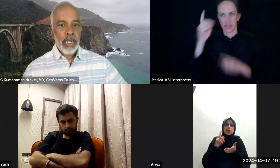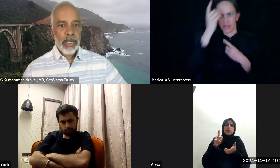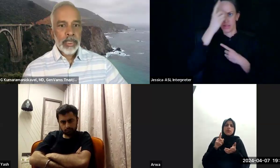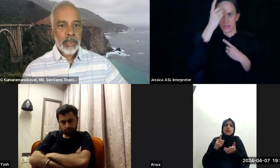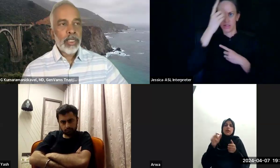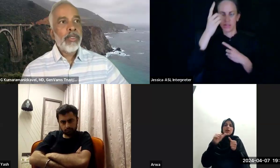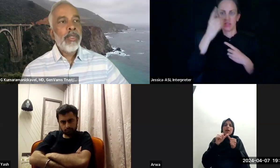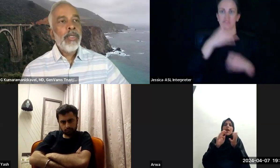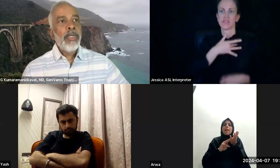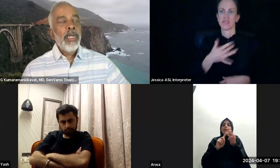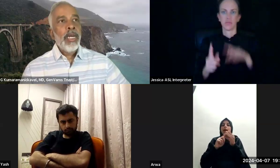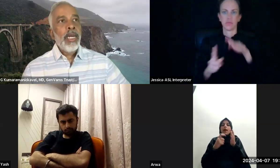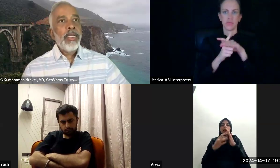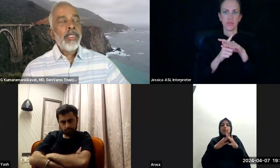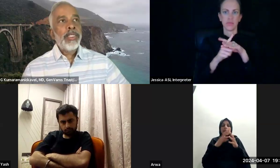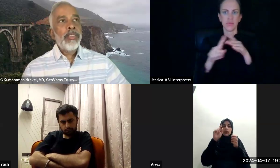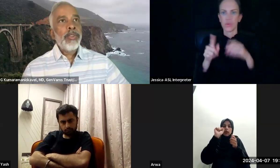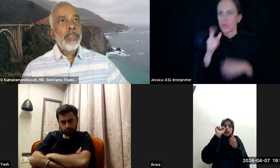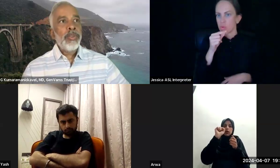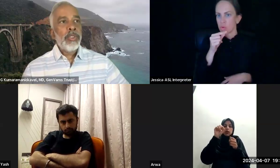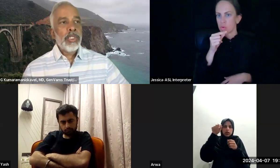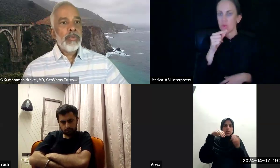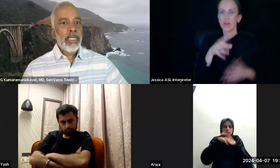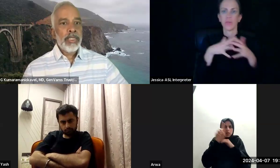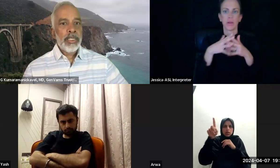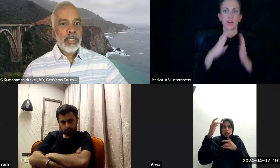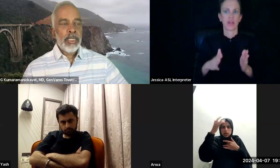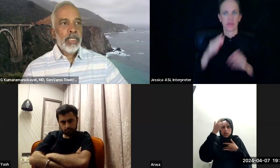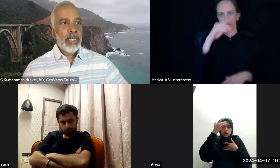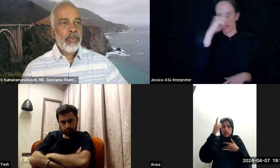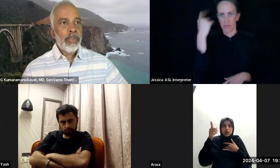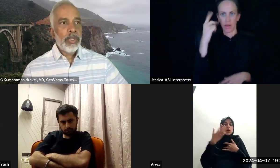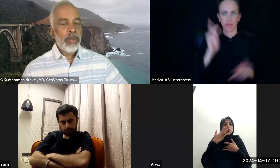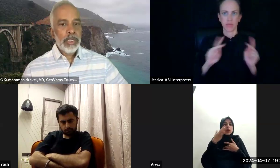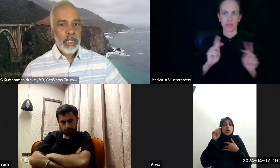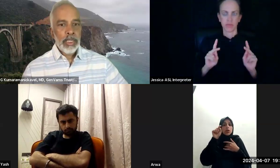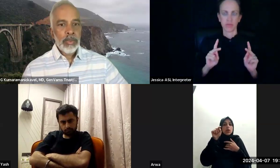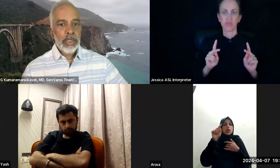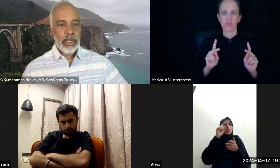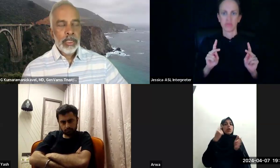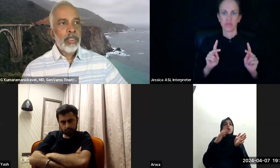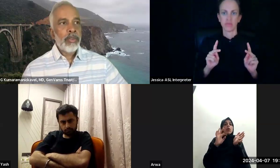blacks. okay and therefore in New York it's mandatory that they have to undergo genetic counseling